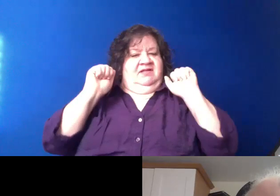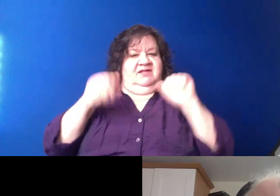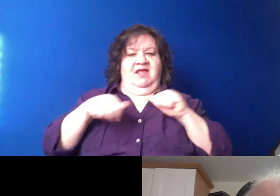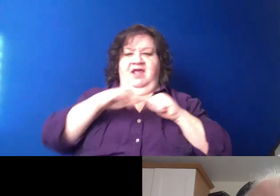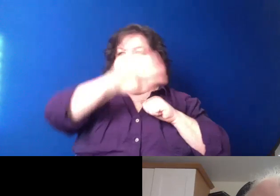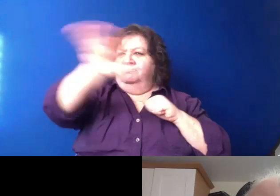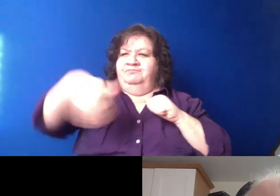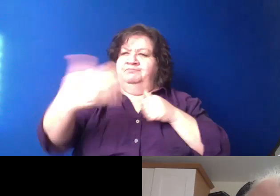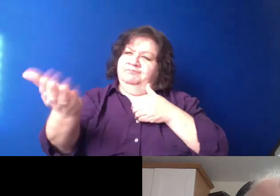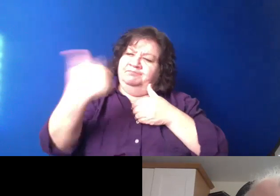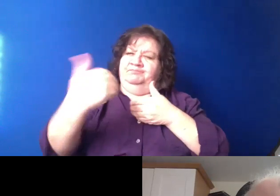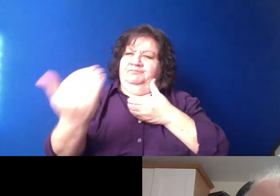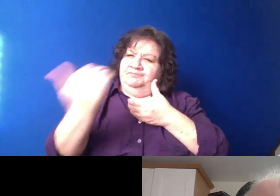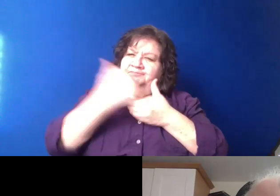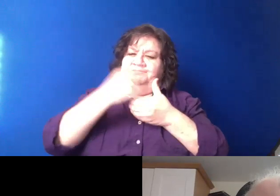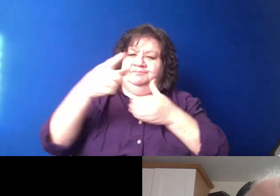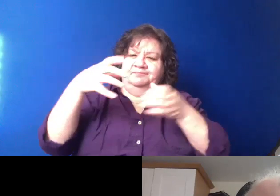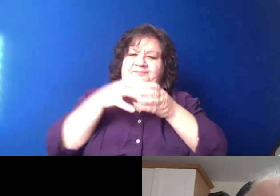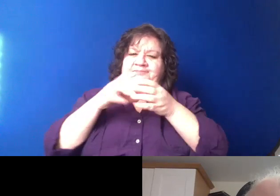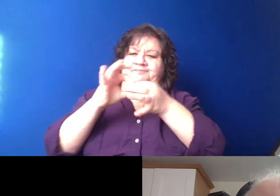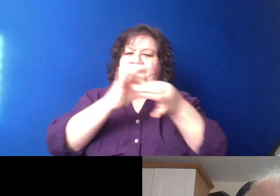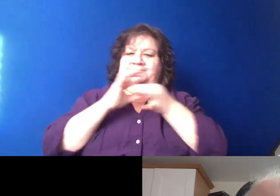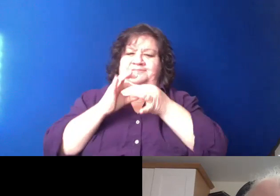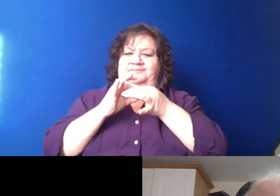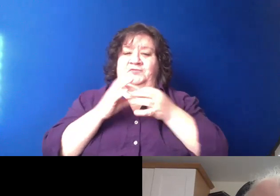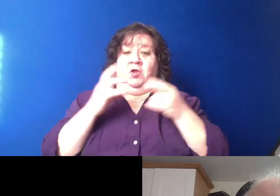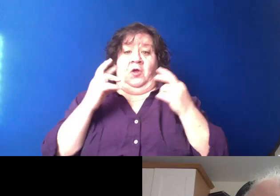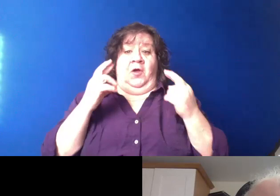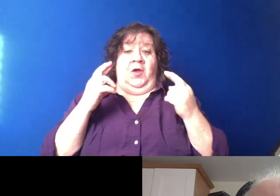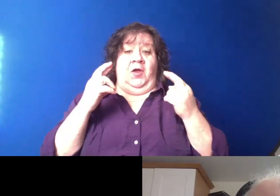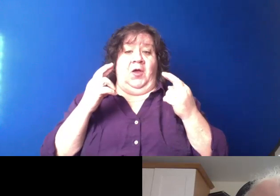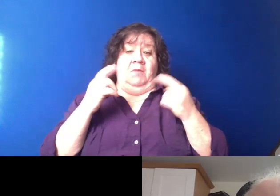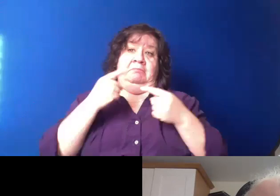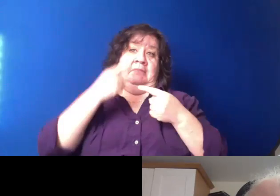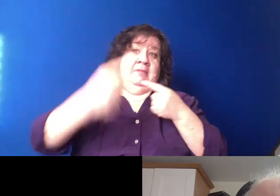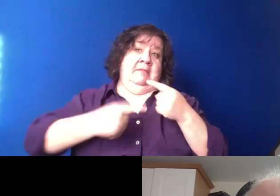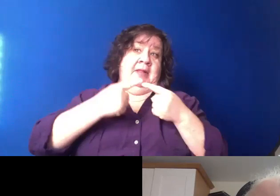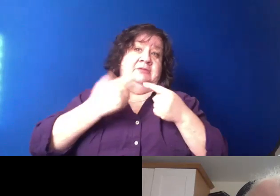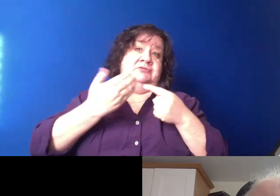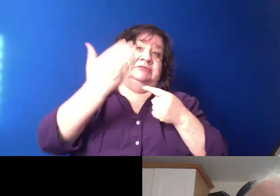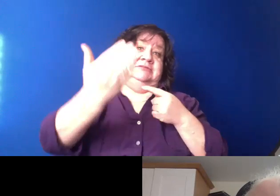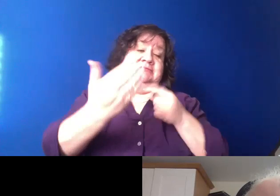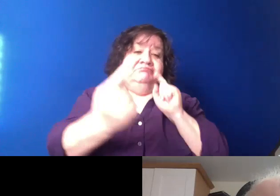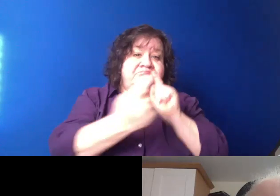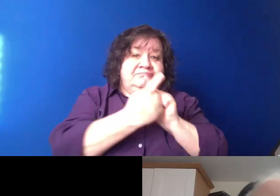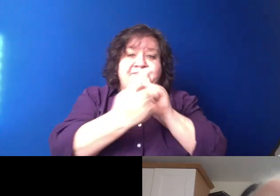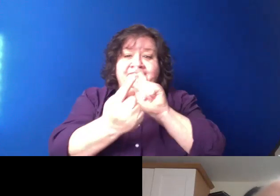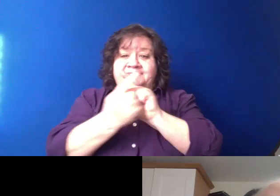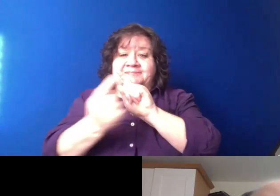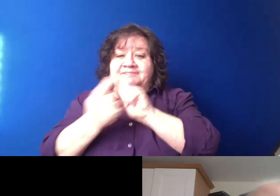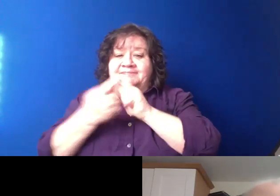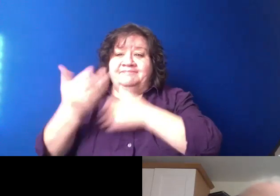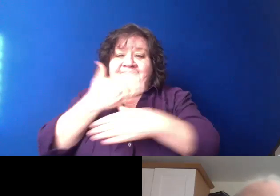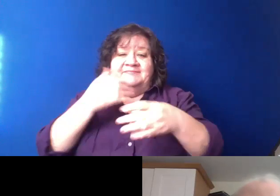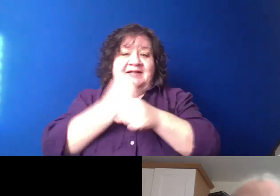next year in glasgow and around the conference of parties to the unfcc c and uh like i think what